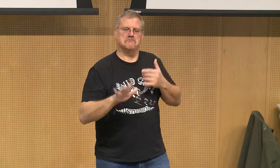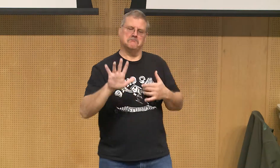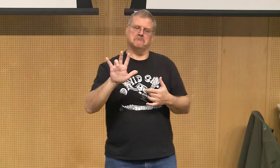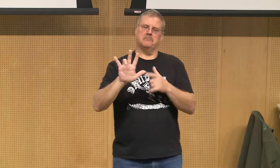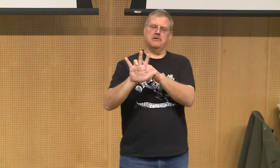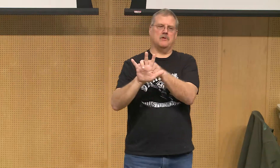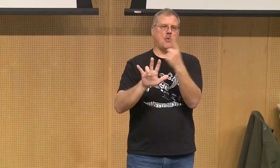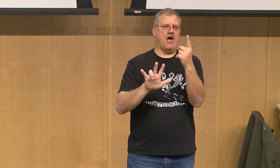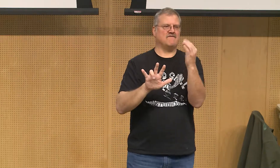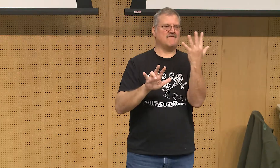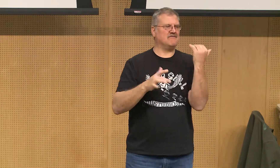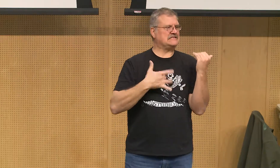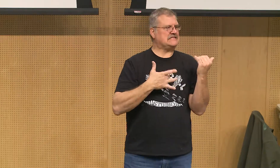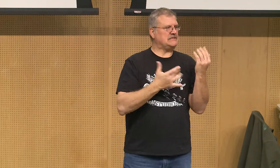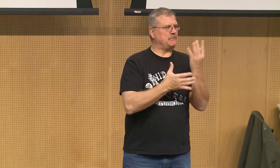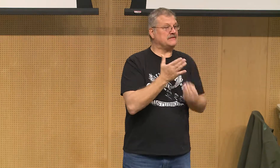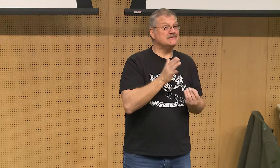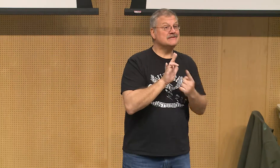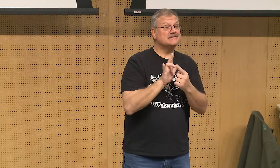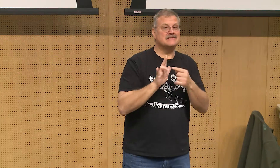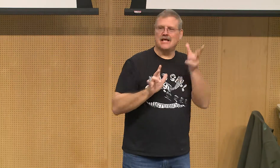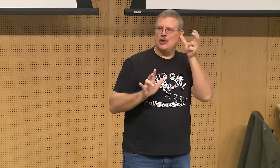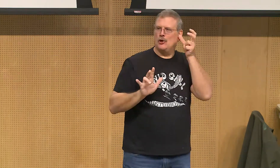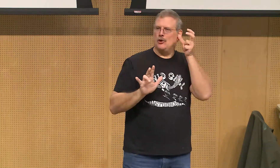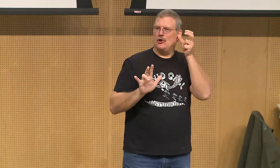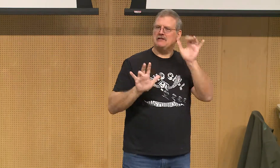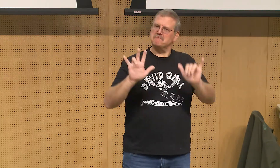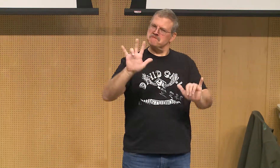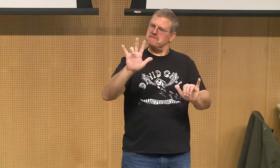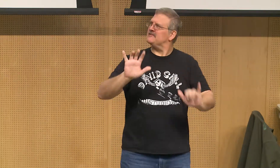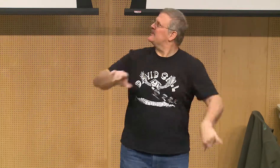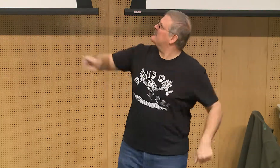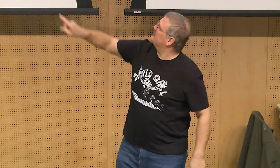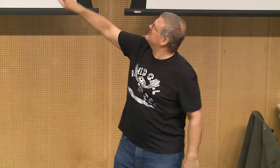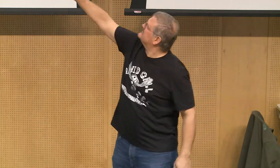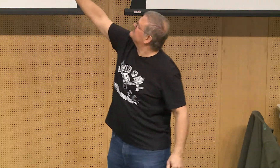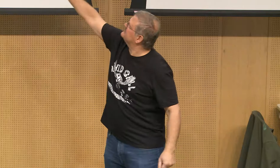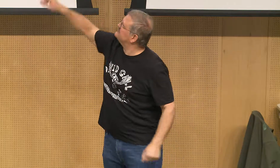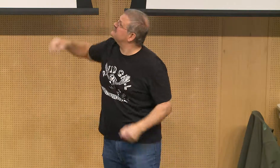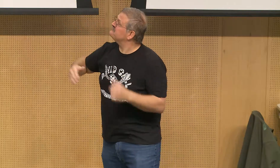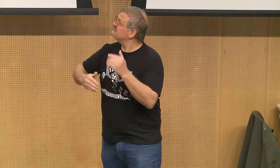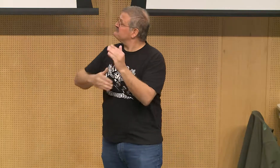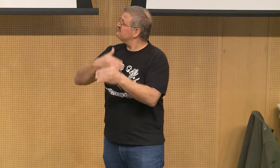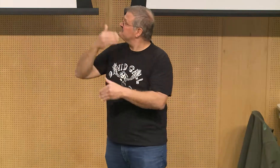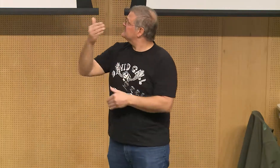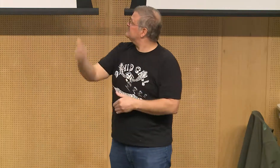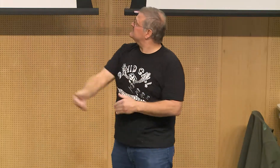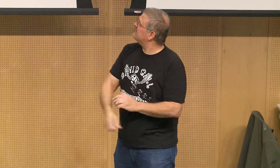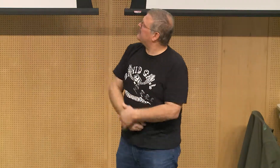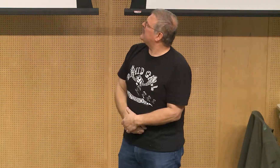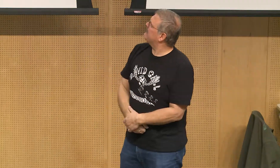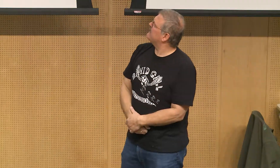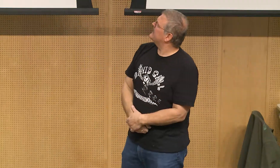so they're using as the 5 senses, yet one of them is missing. Hence, one finger is down.